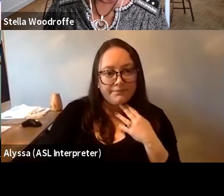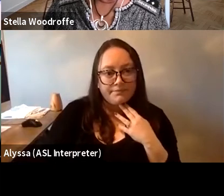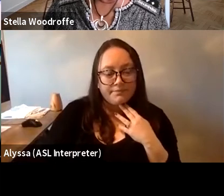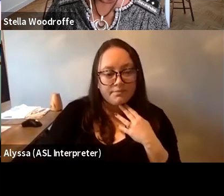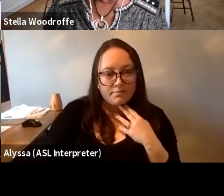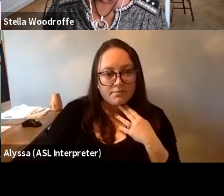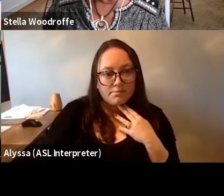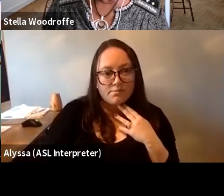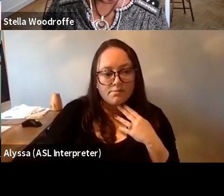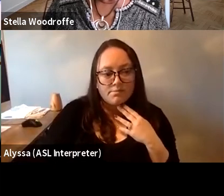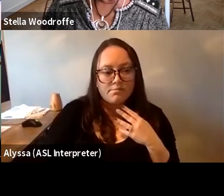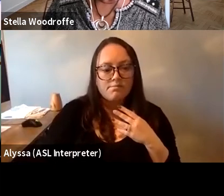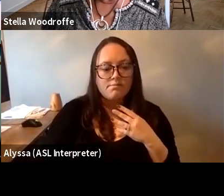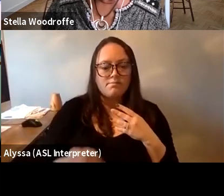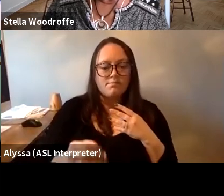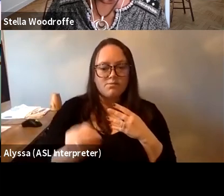acceptable in society.